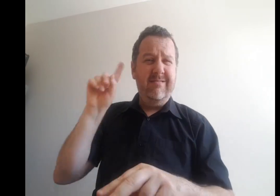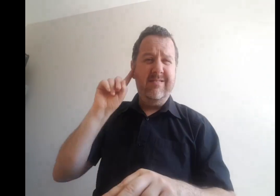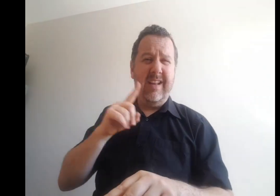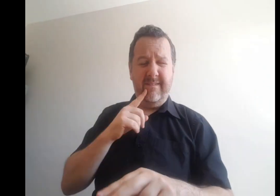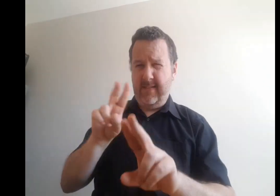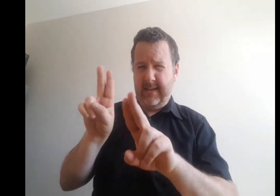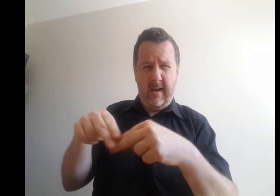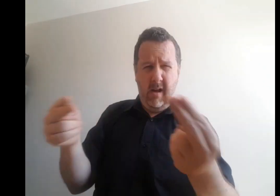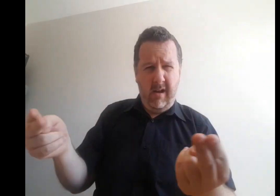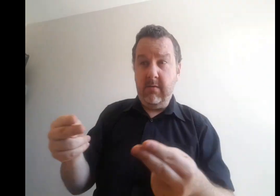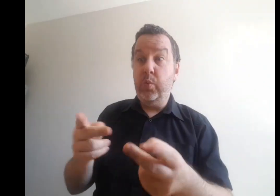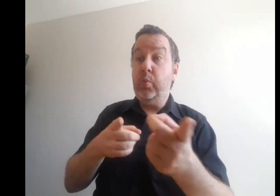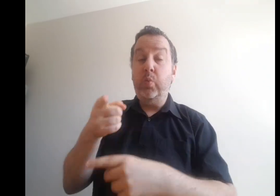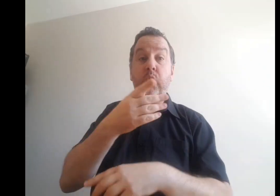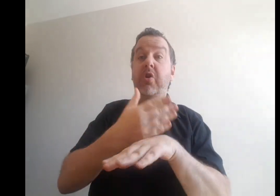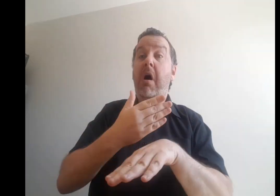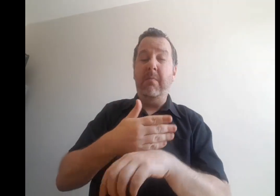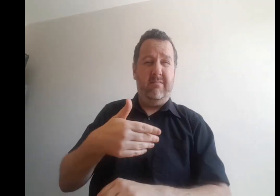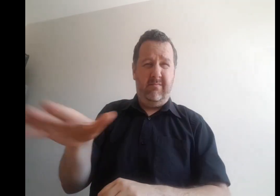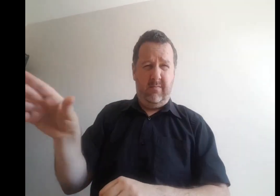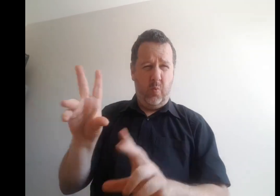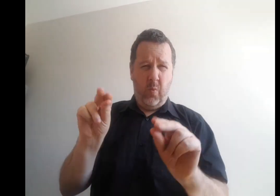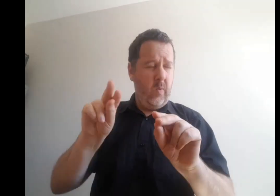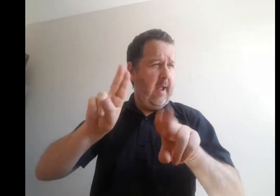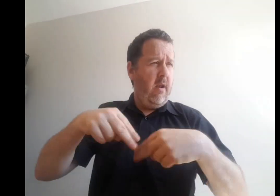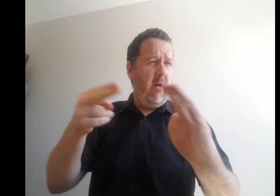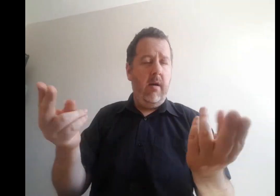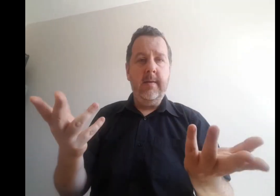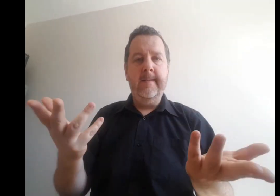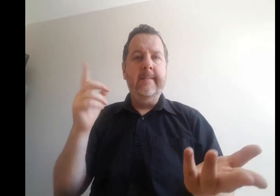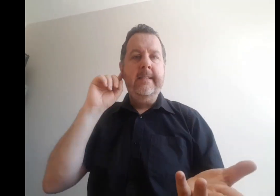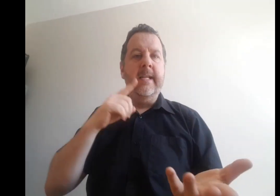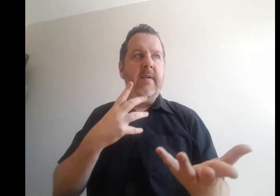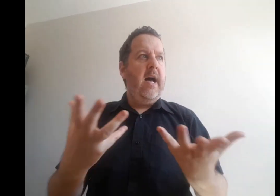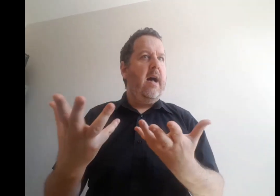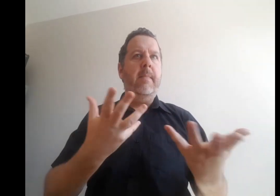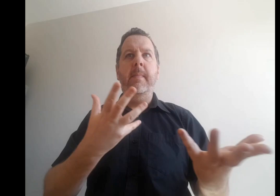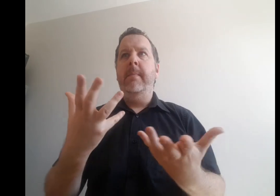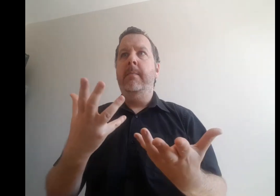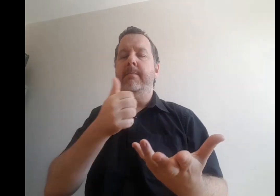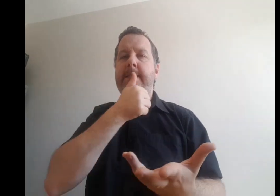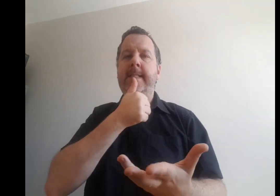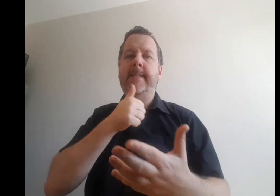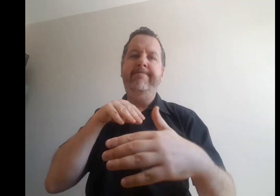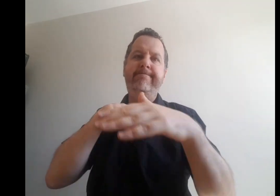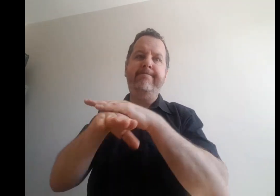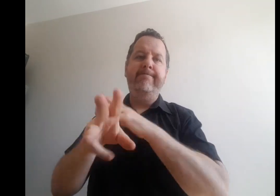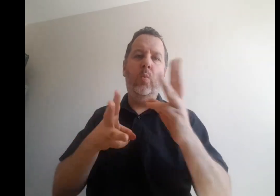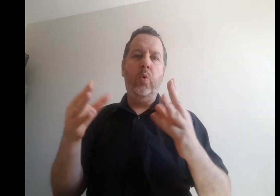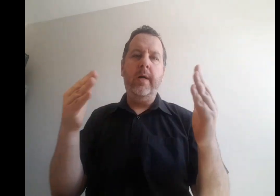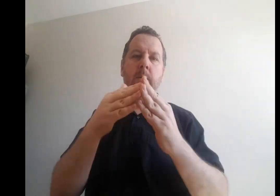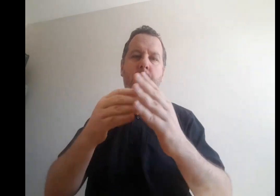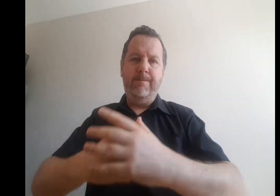they didn't trust deaf people to do these jobs.